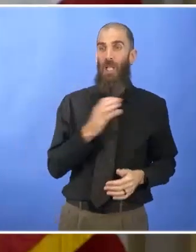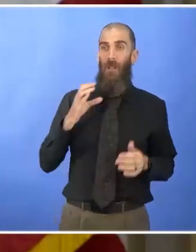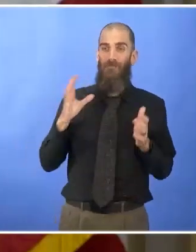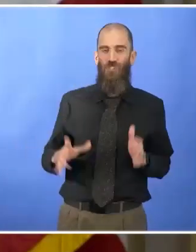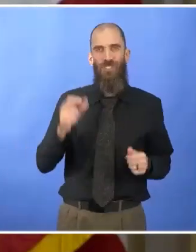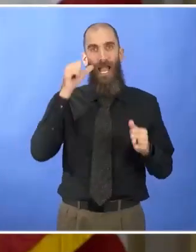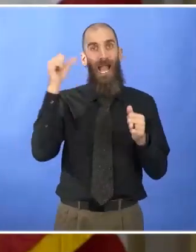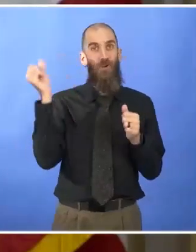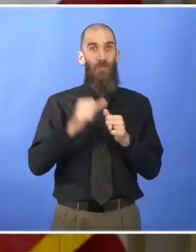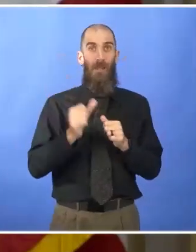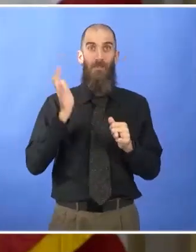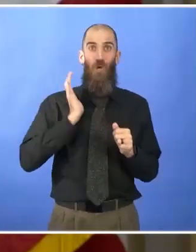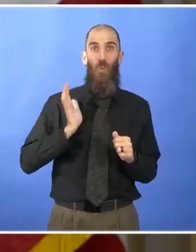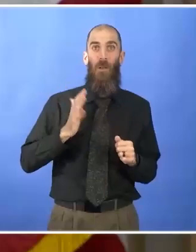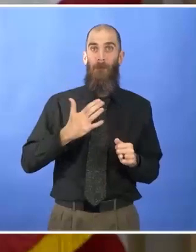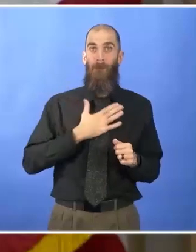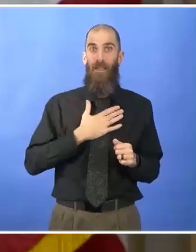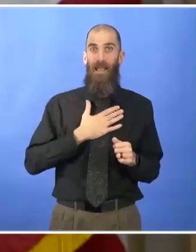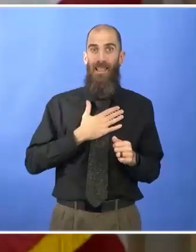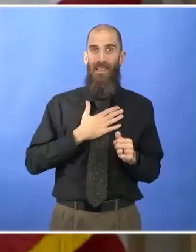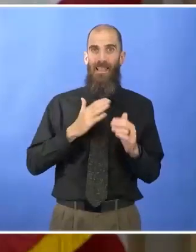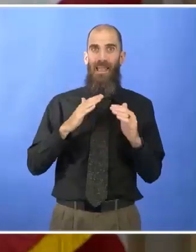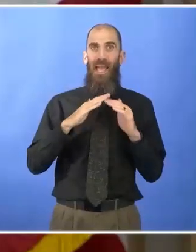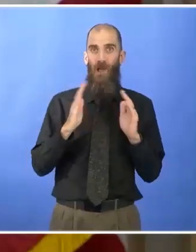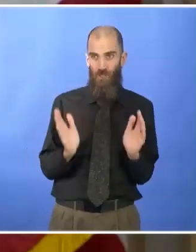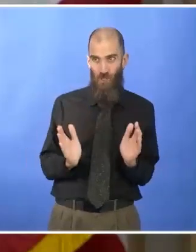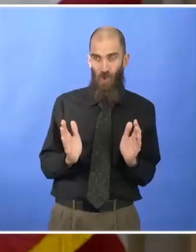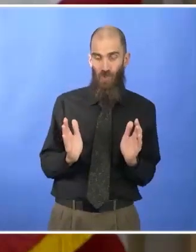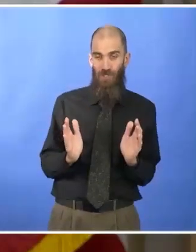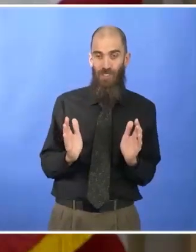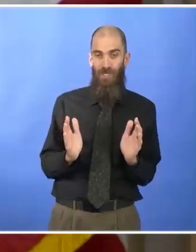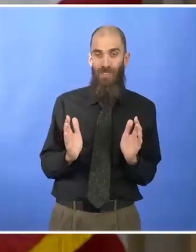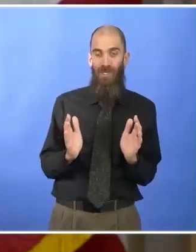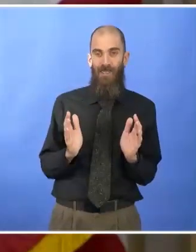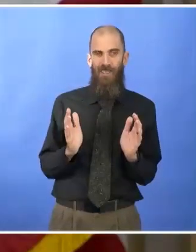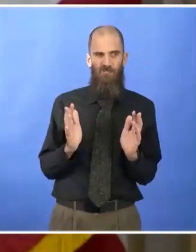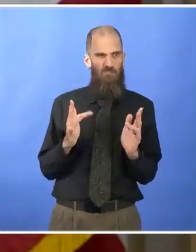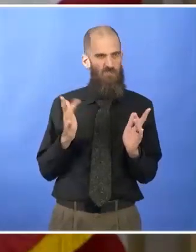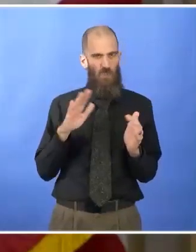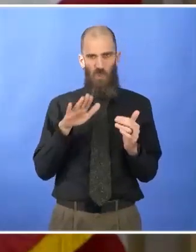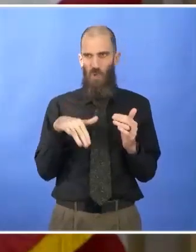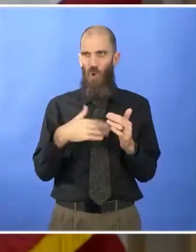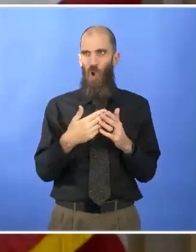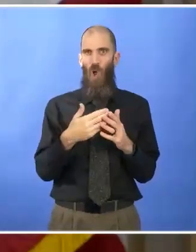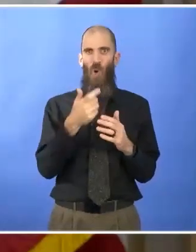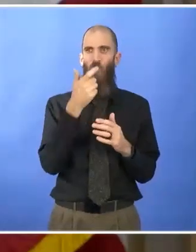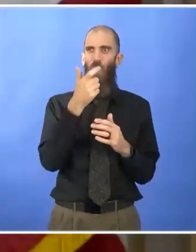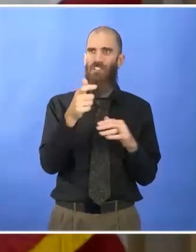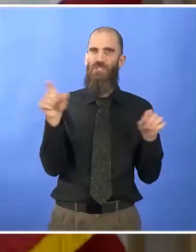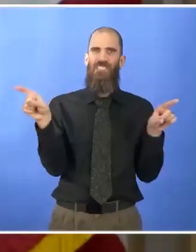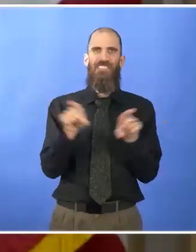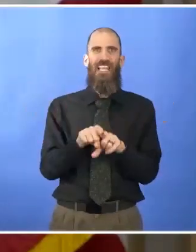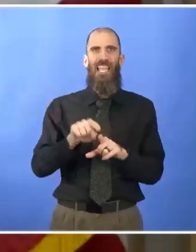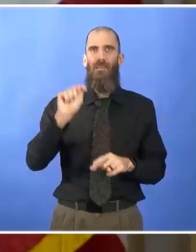WAS SUCH THAT WE ALL VIEWED VIDEO ON A SINGLE SCREEN. THERE WAS JUST THE TELEVISION. BUT TIMES HAVE CHANGED BECAUSE